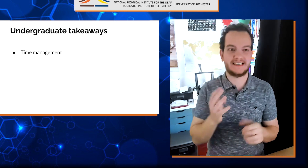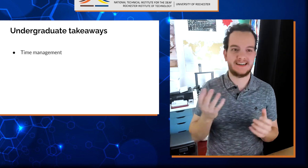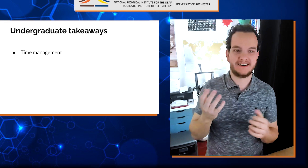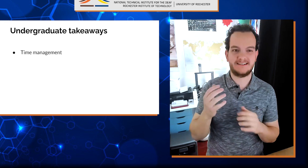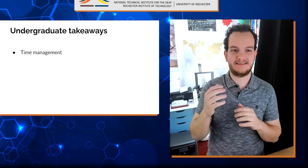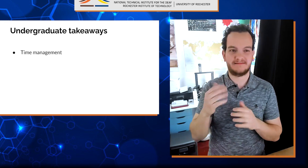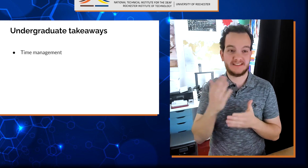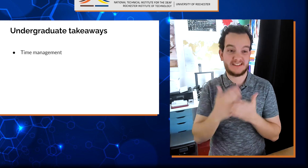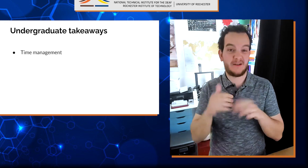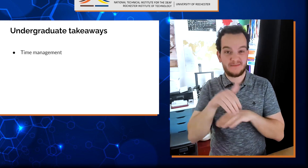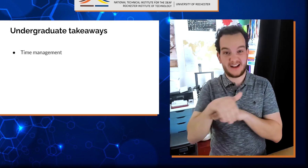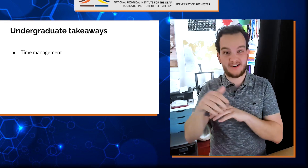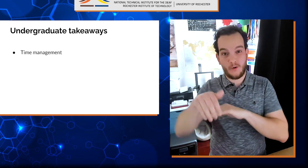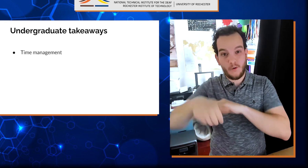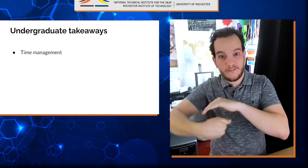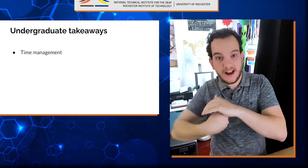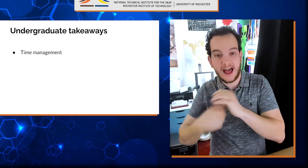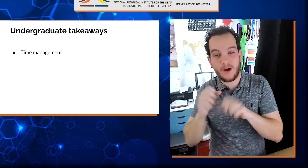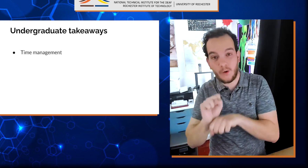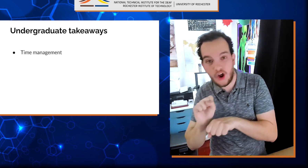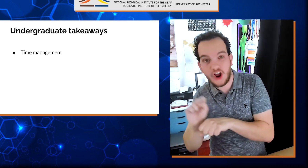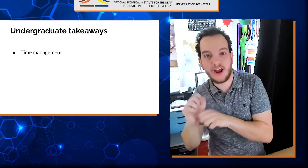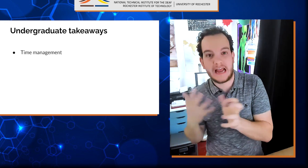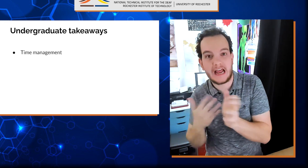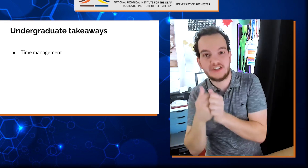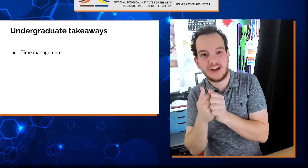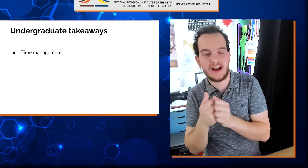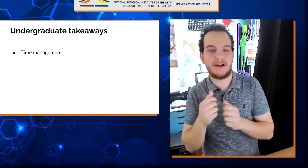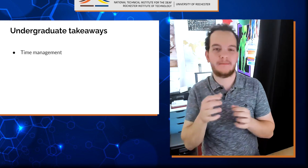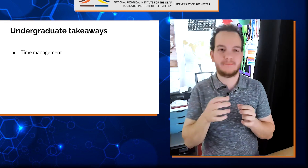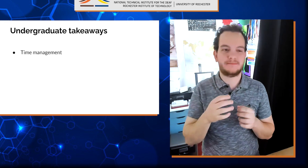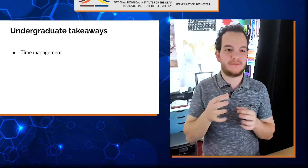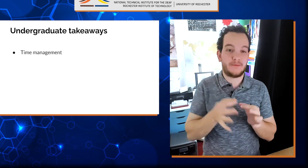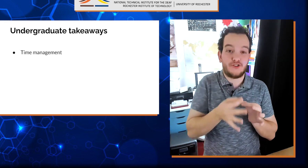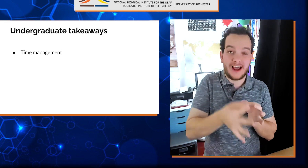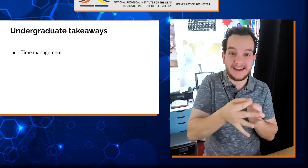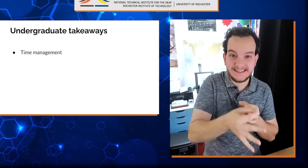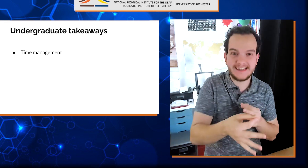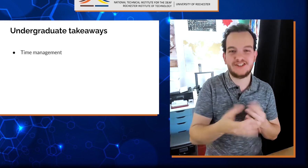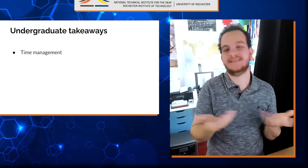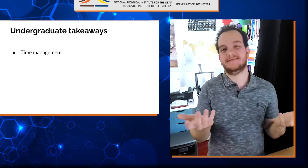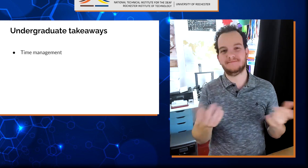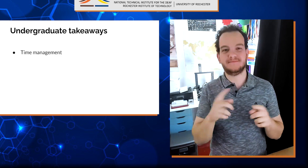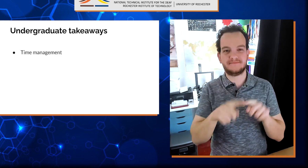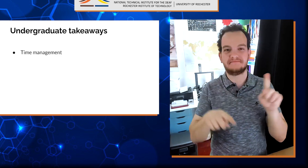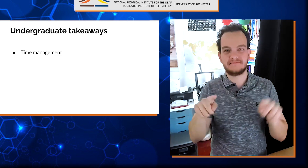And maybe some nights, I would have to work overnight to catch up on things,